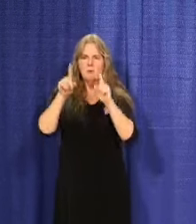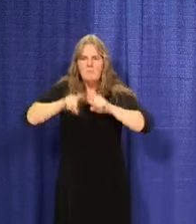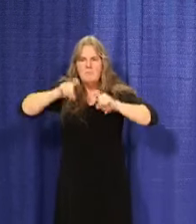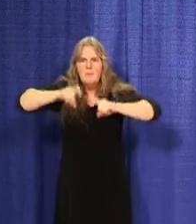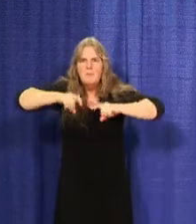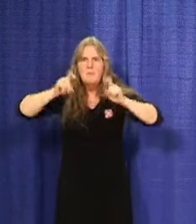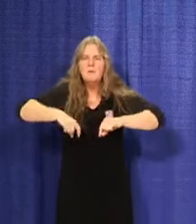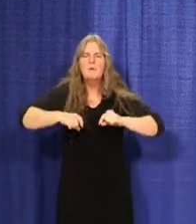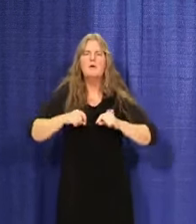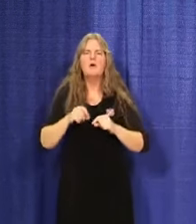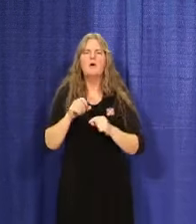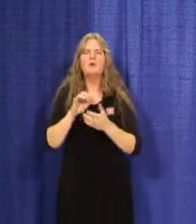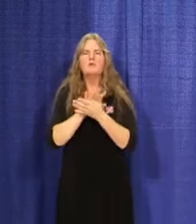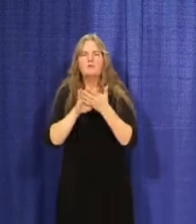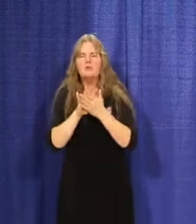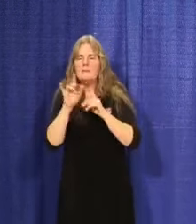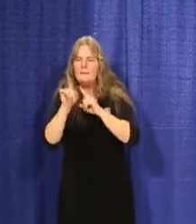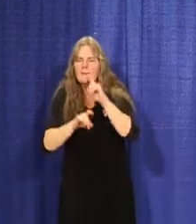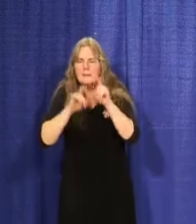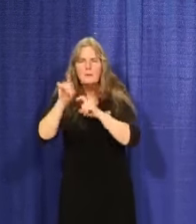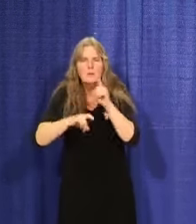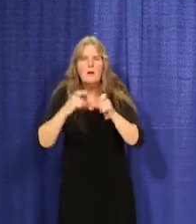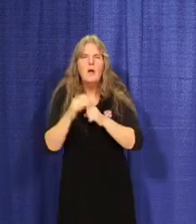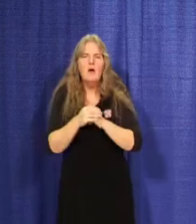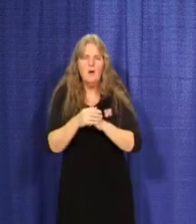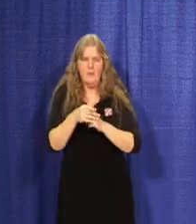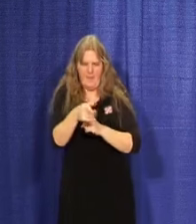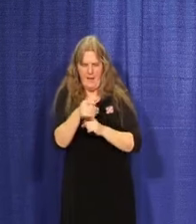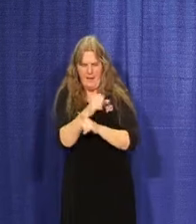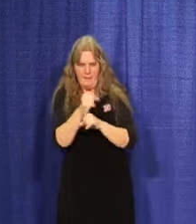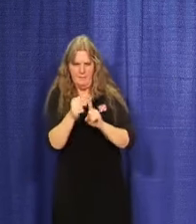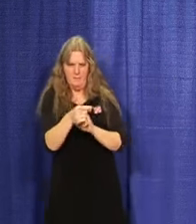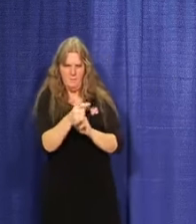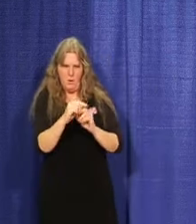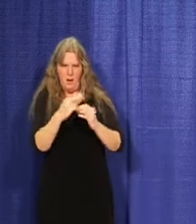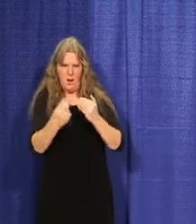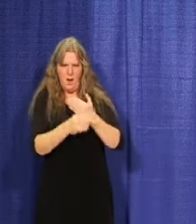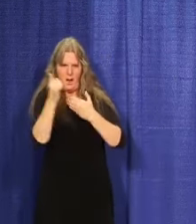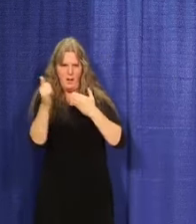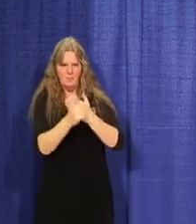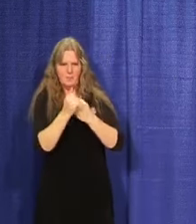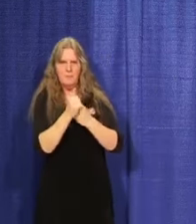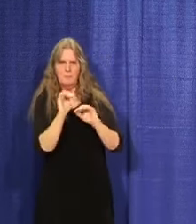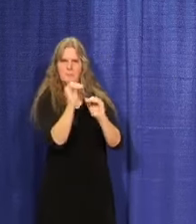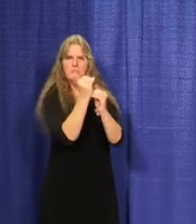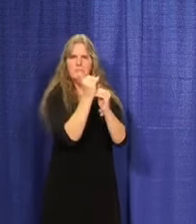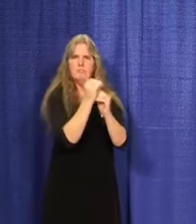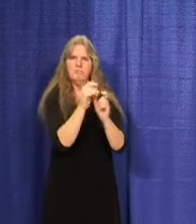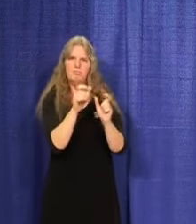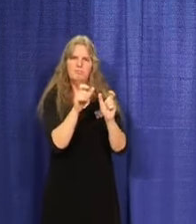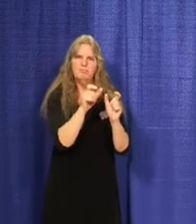and look for any settings which are posing a higher risk for COVID activity. Although I know we could manage